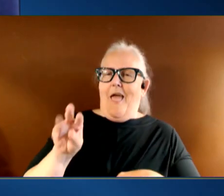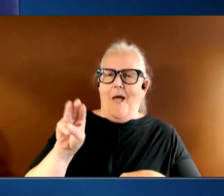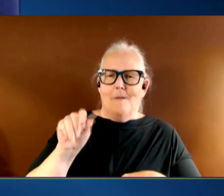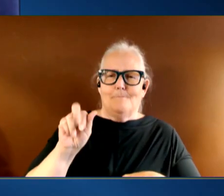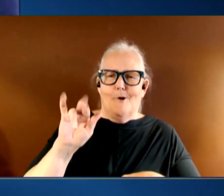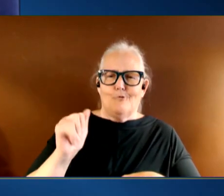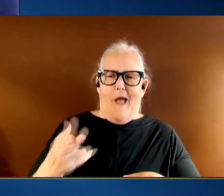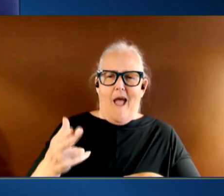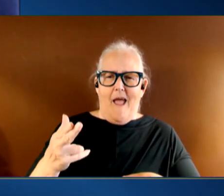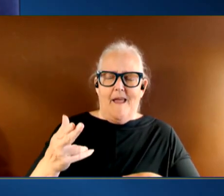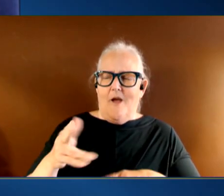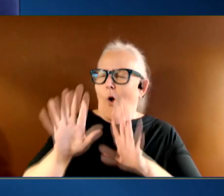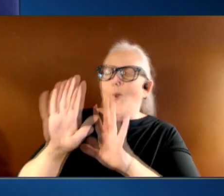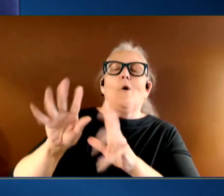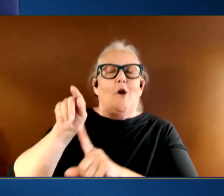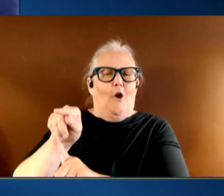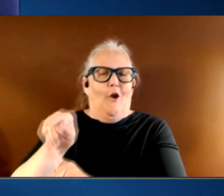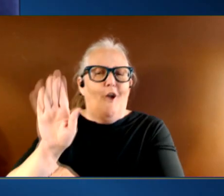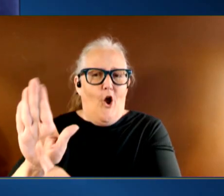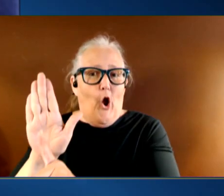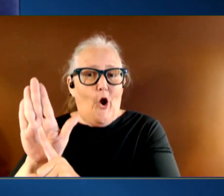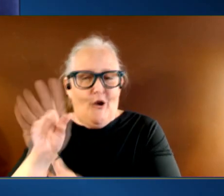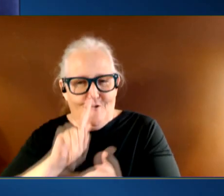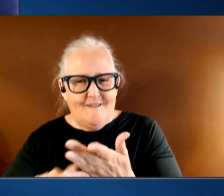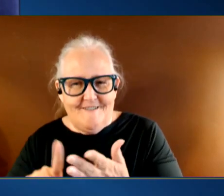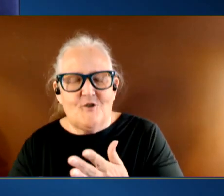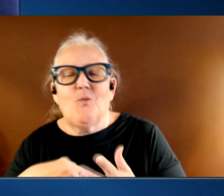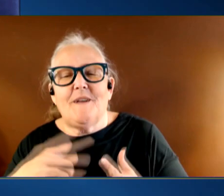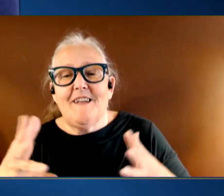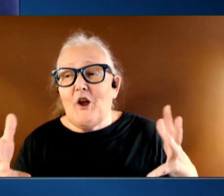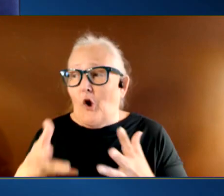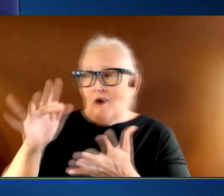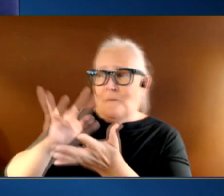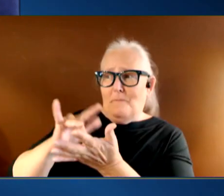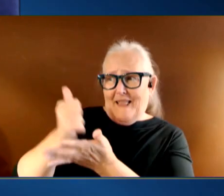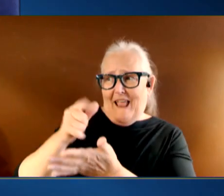what Mariah did was we encouraged Medicaid to participate. So, Mariah went ahead and reached